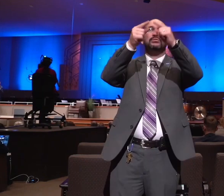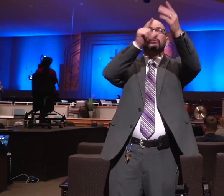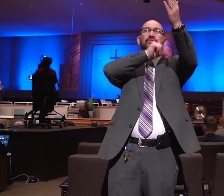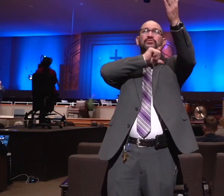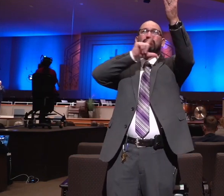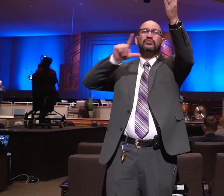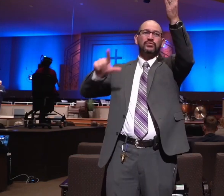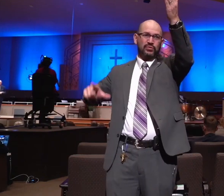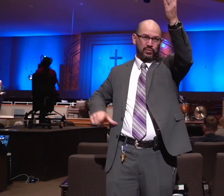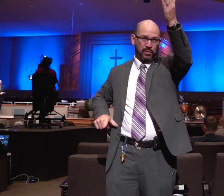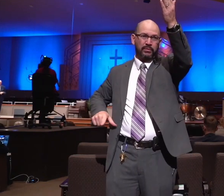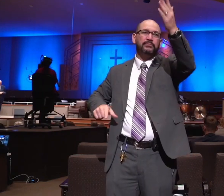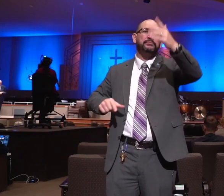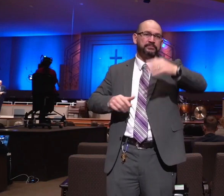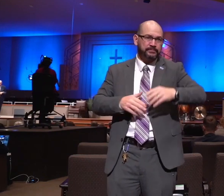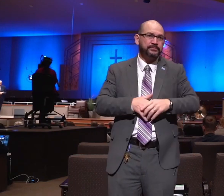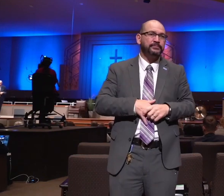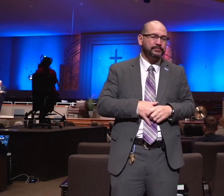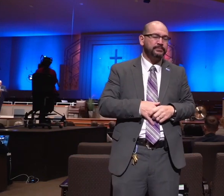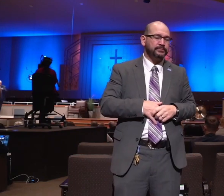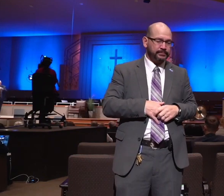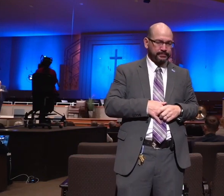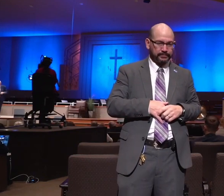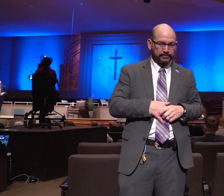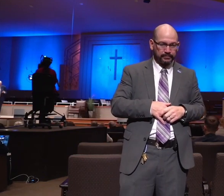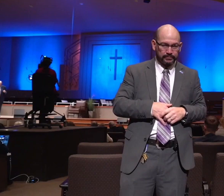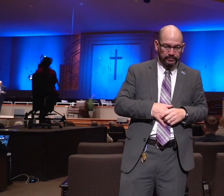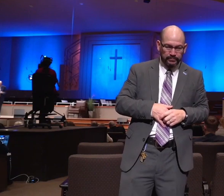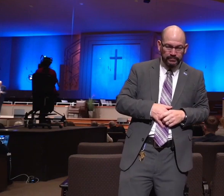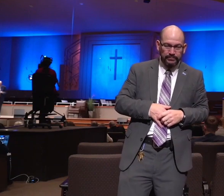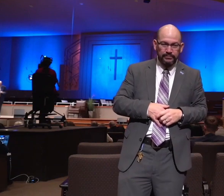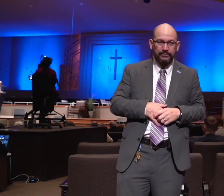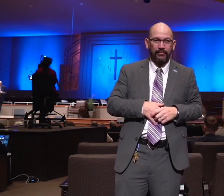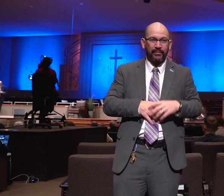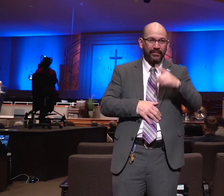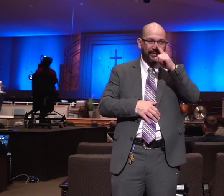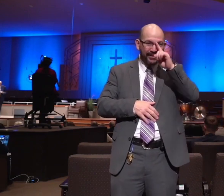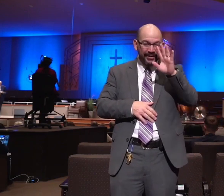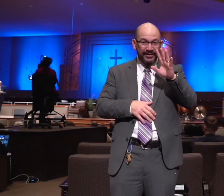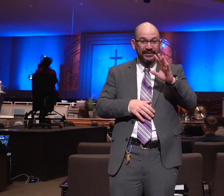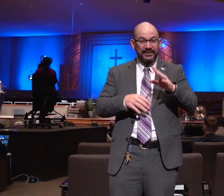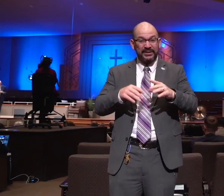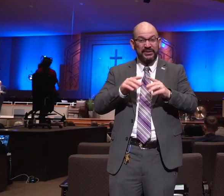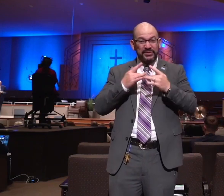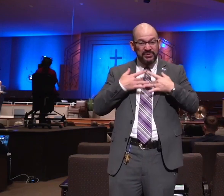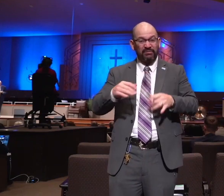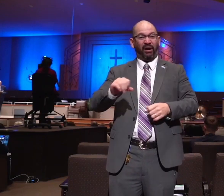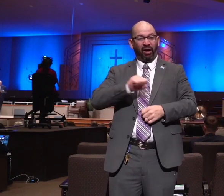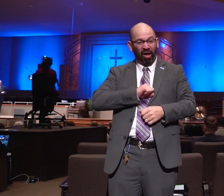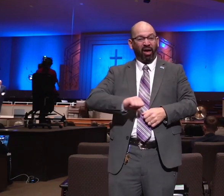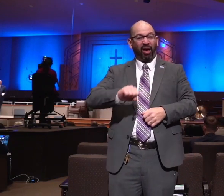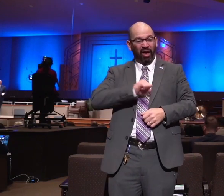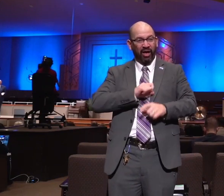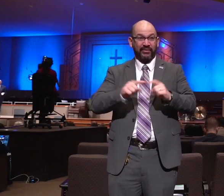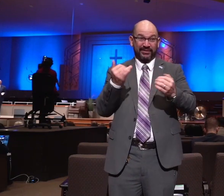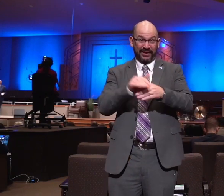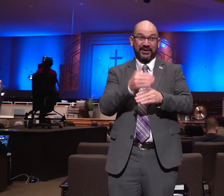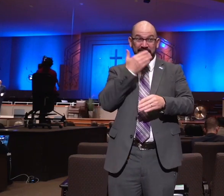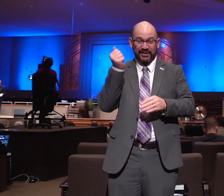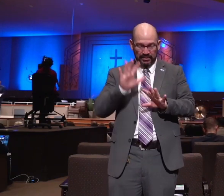excuse me it's worse trust me but maybe not tonight